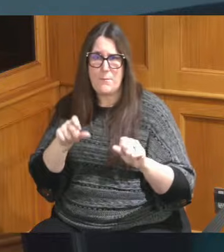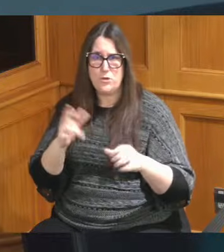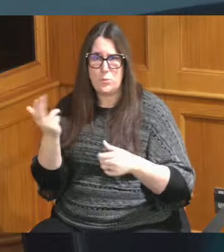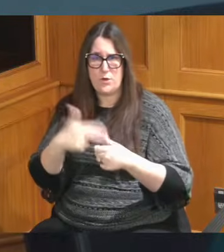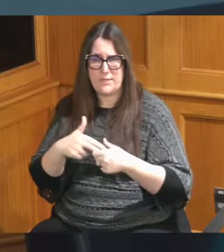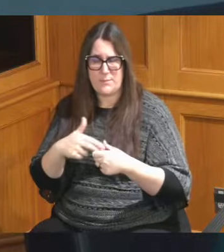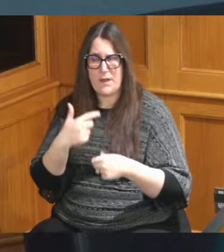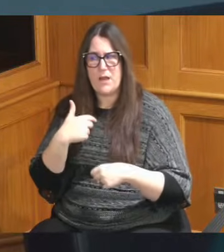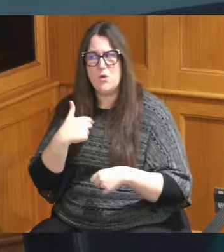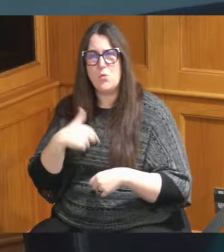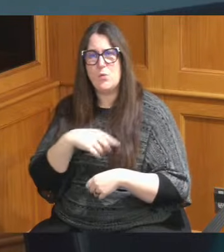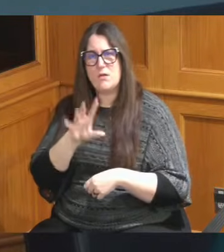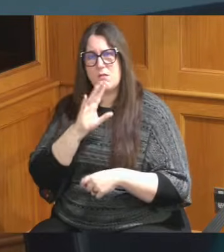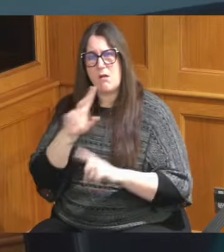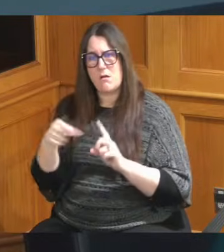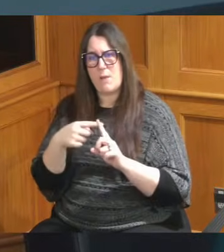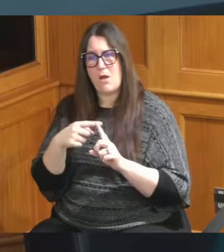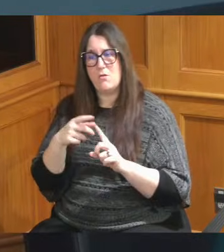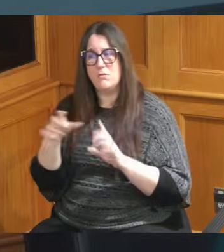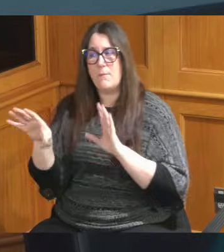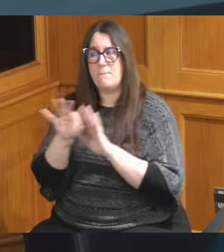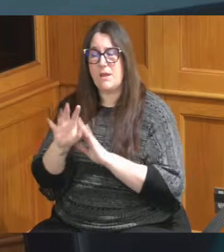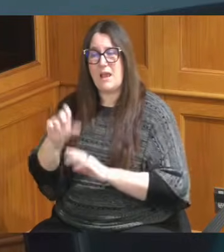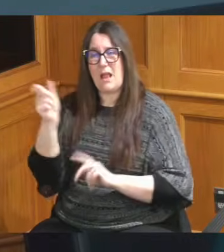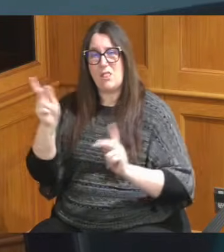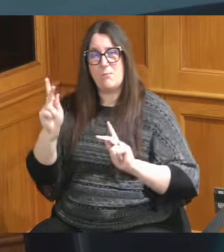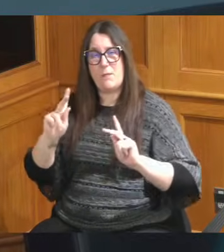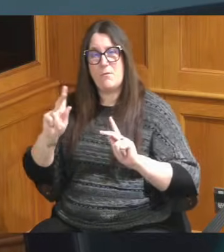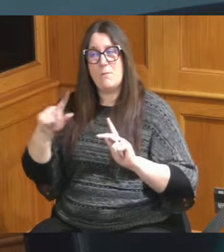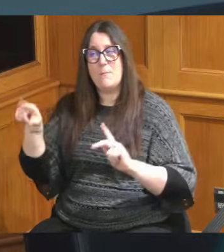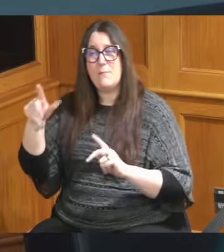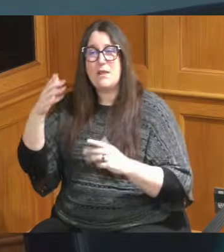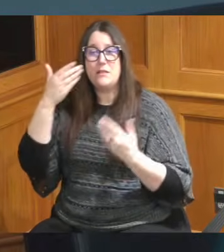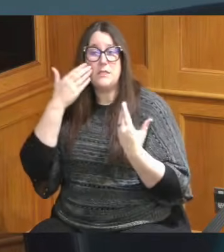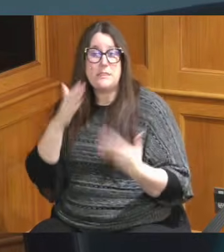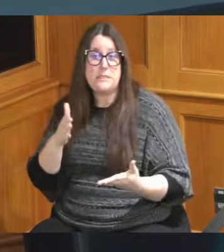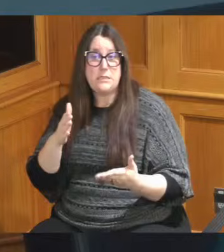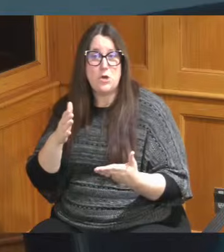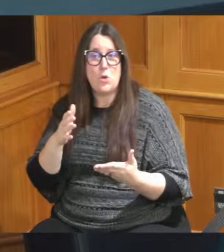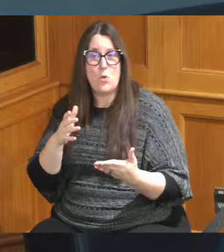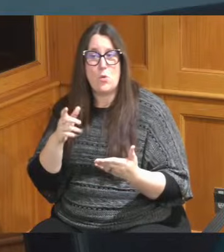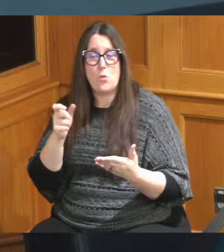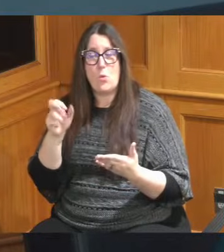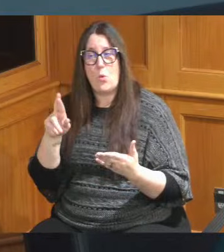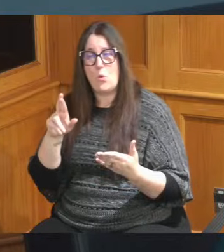talked about opening up, getting other people who may not know, but have have the the credentials.